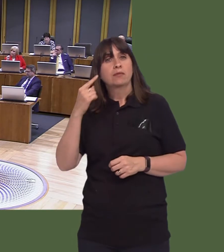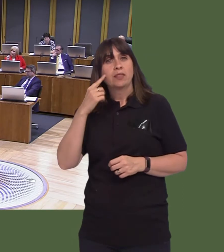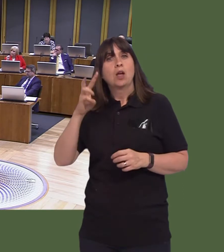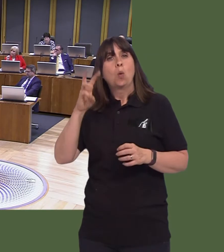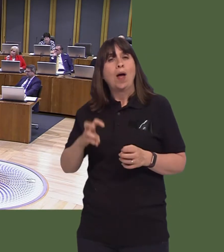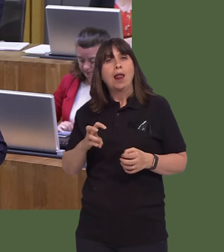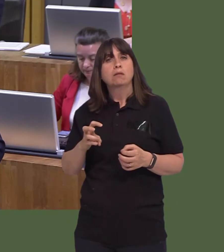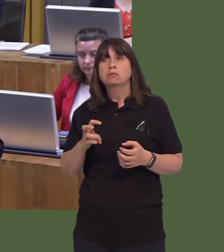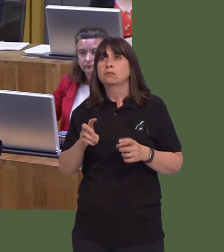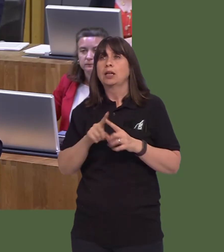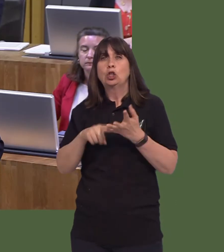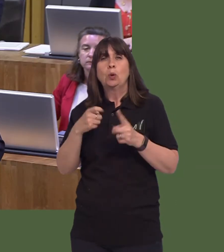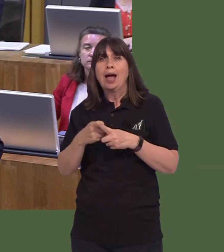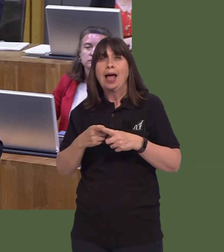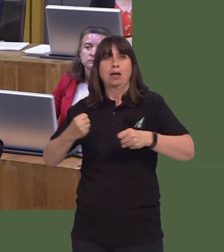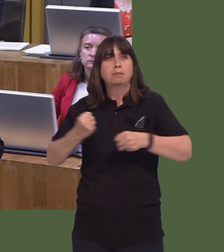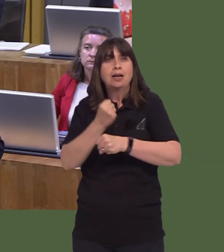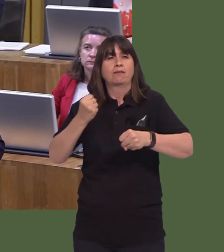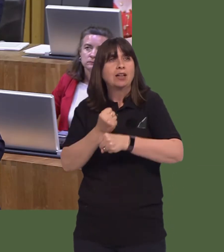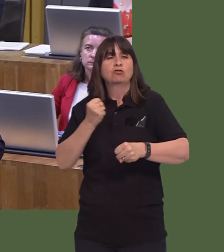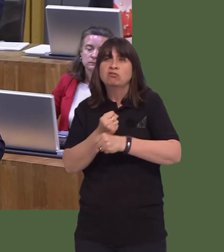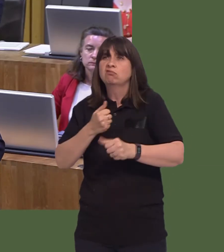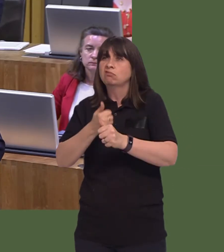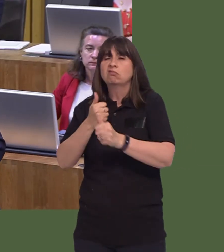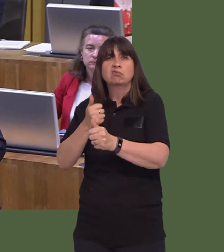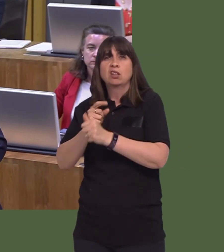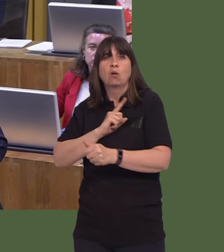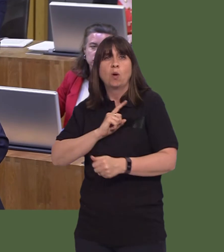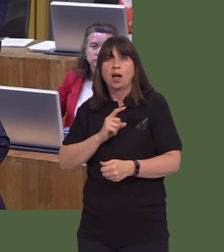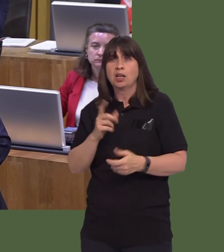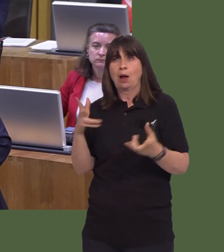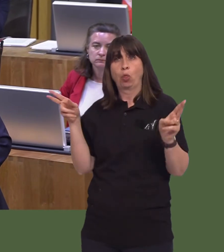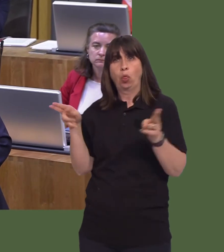the rest of the UK, is that over many years, there was a lack of investment in skills development.